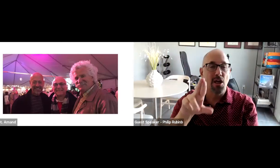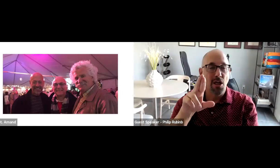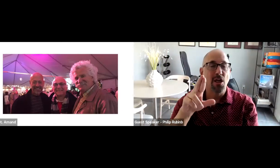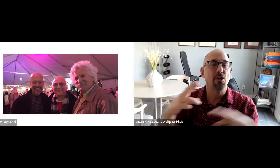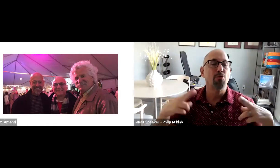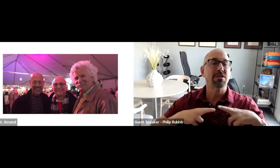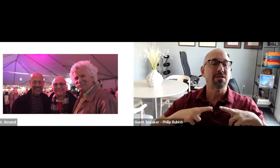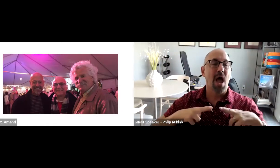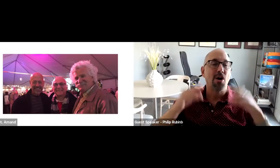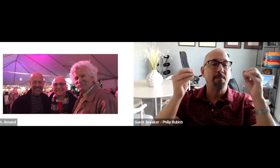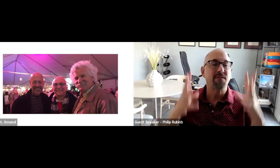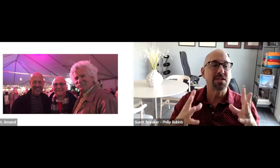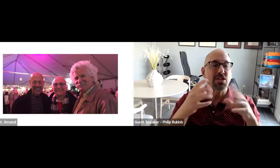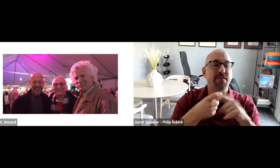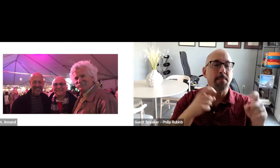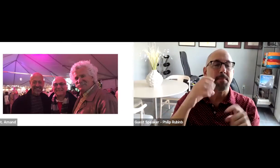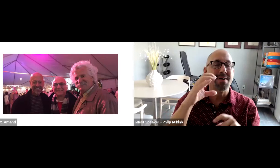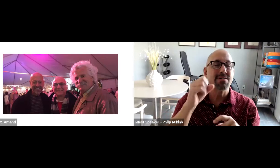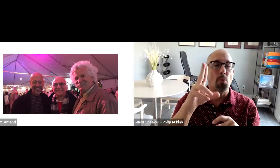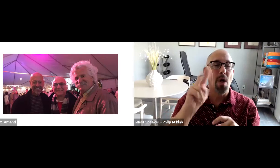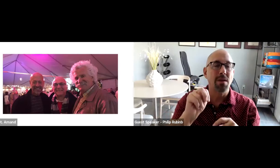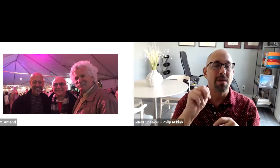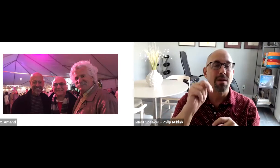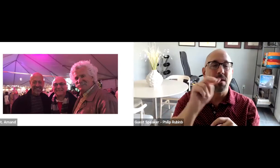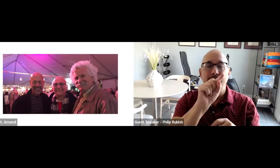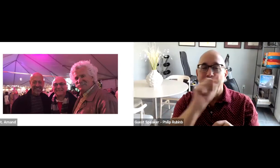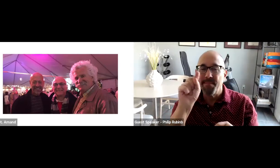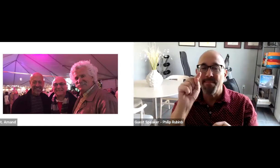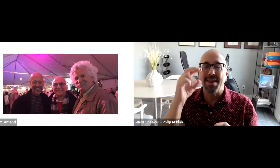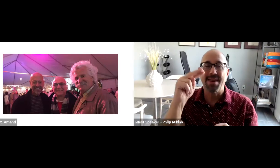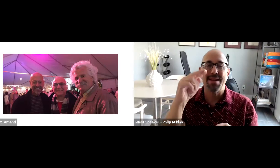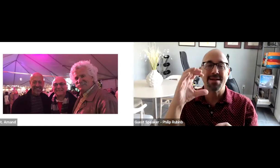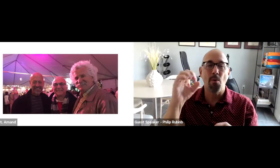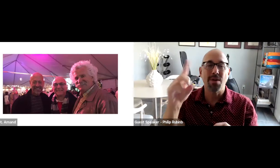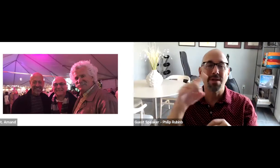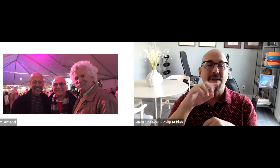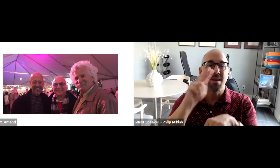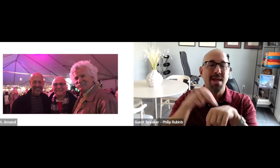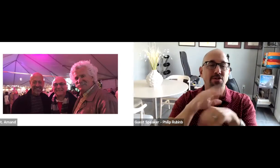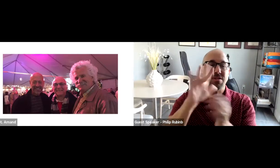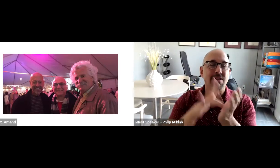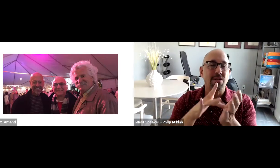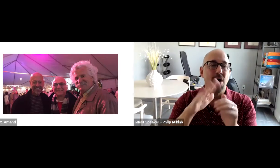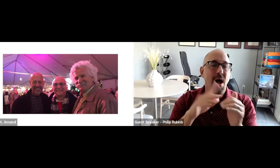the guy with the big, white hair is Mel Copler. He was a retired Professor from CSUN's